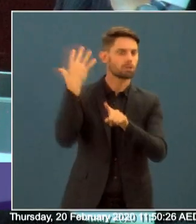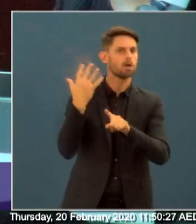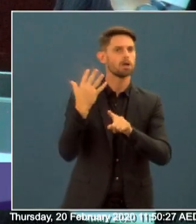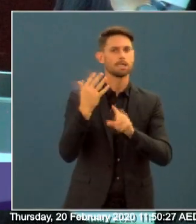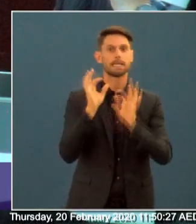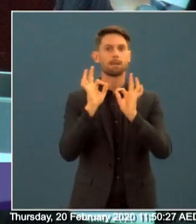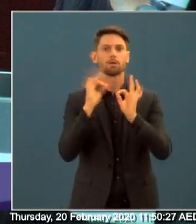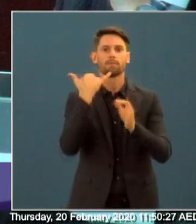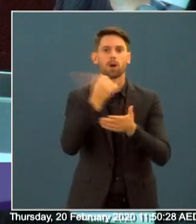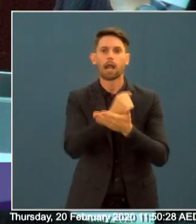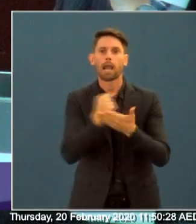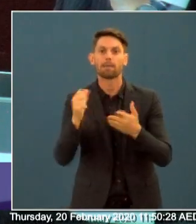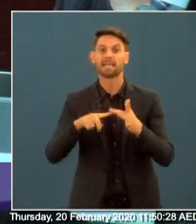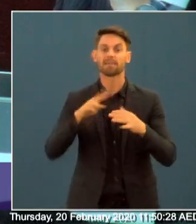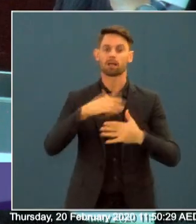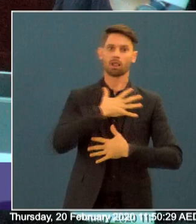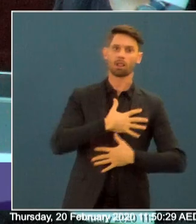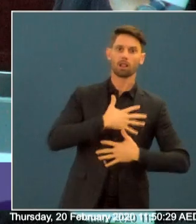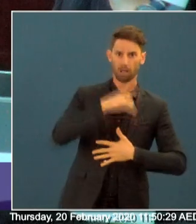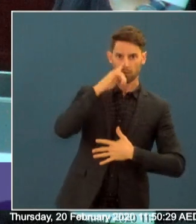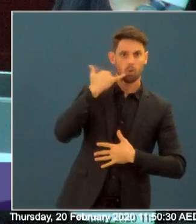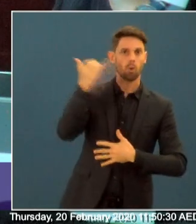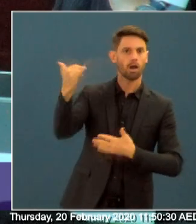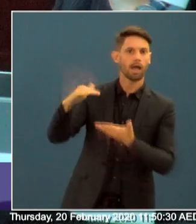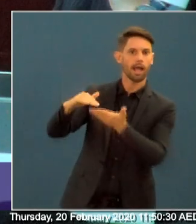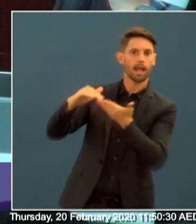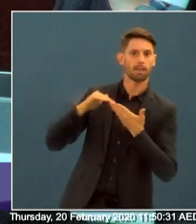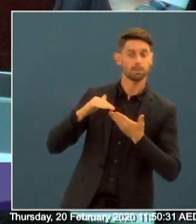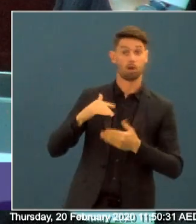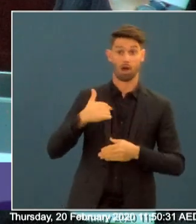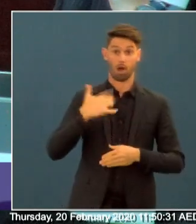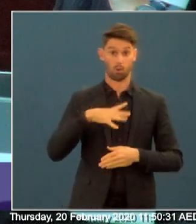And we're about to talk about issues concerning high rates of suicide ideation.